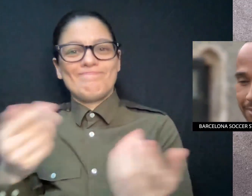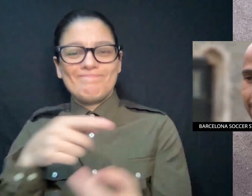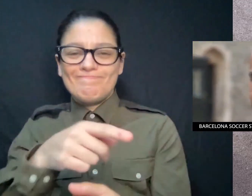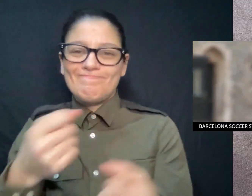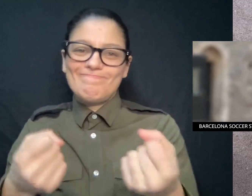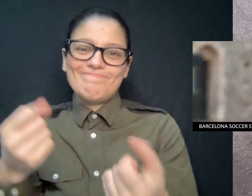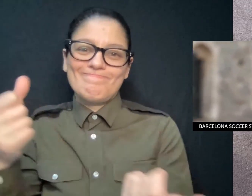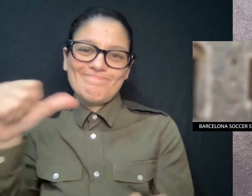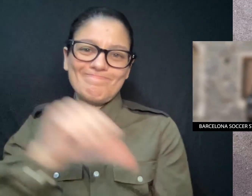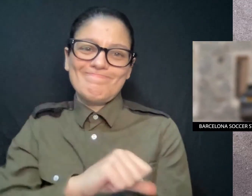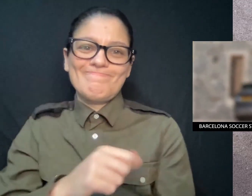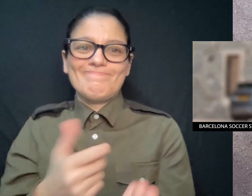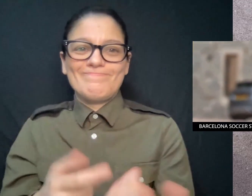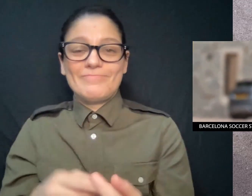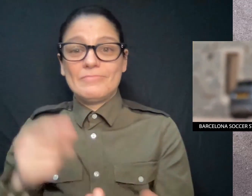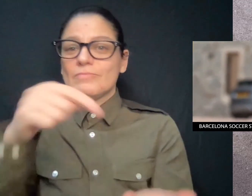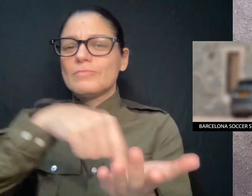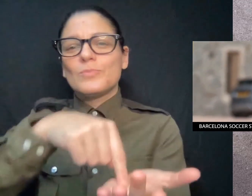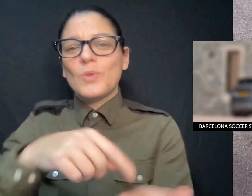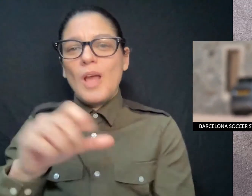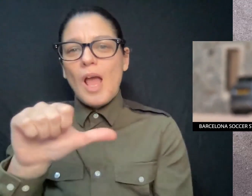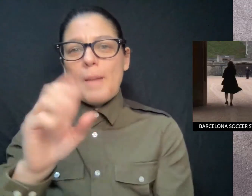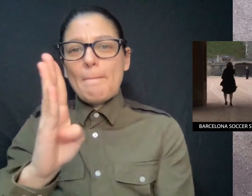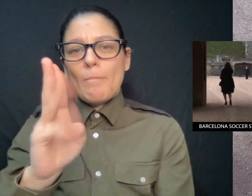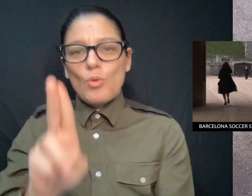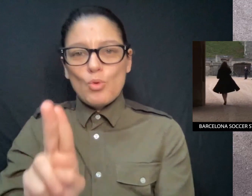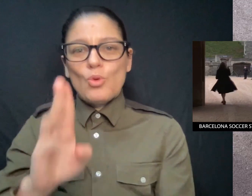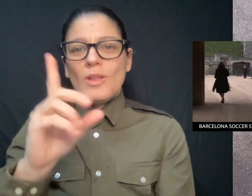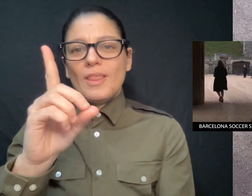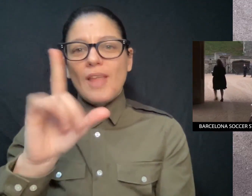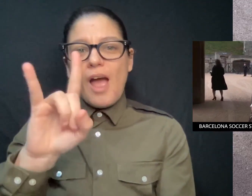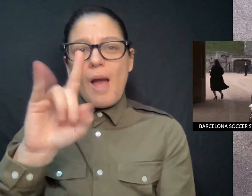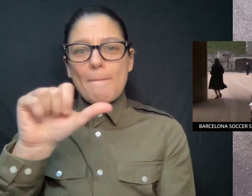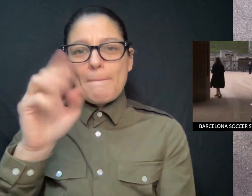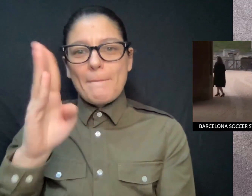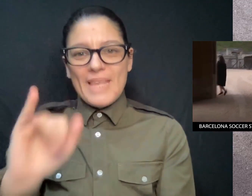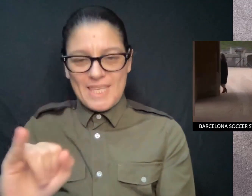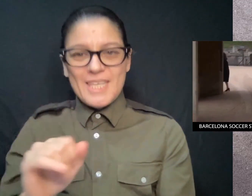of winning a record eighth title during the Abu Dhabi Grand Prix